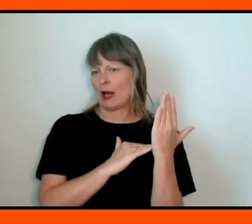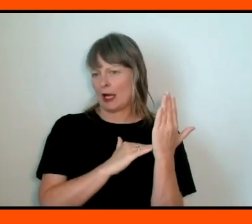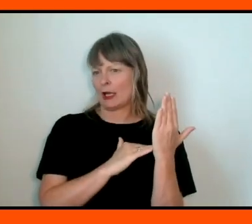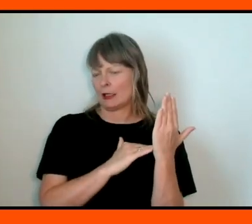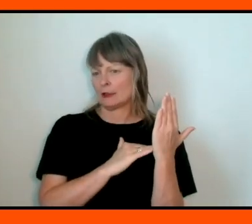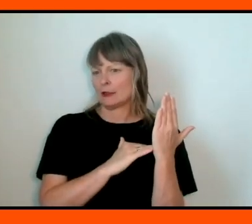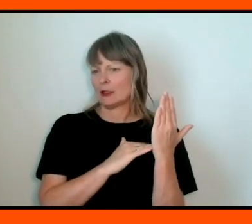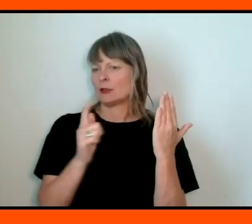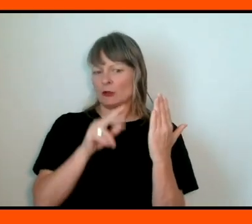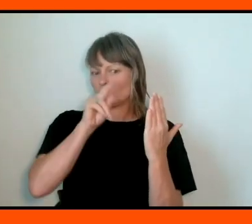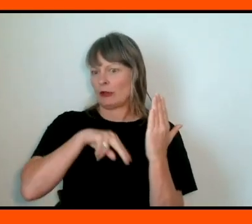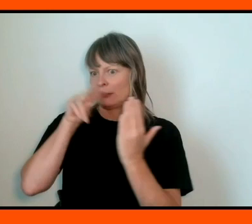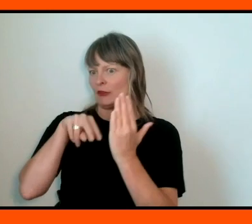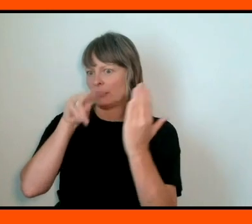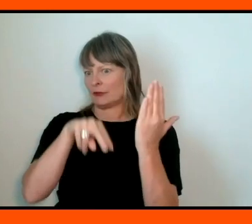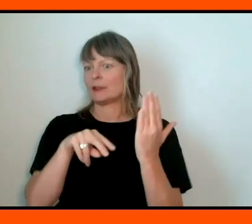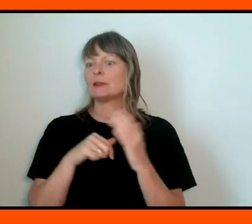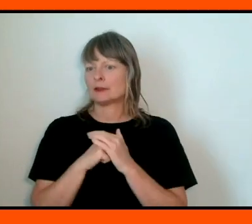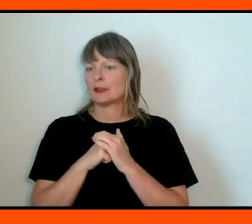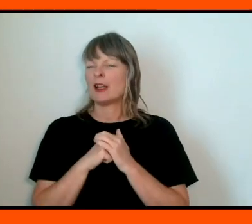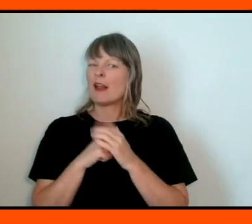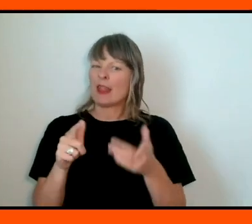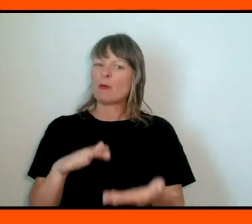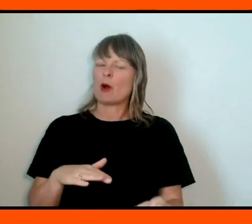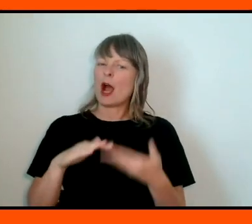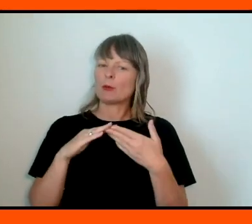on the extent to which to pitch your submission.